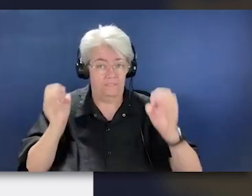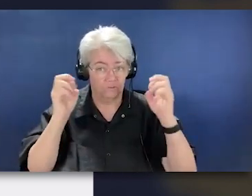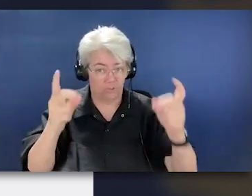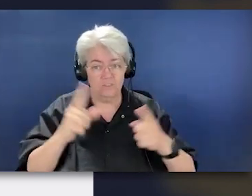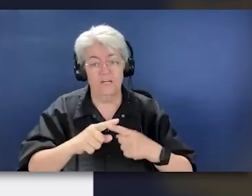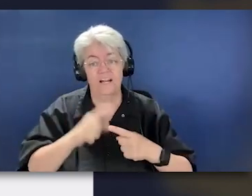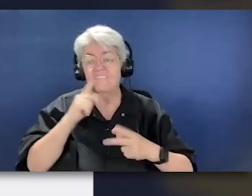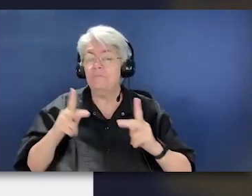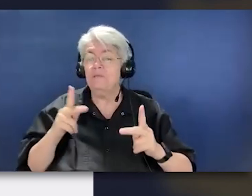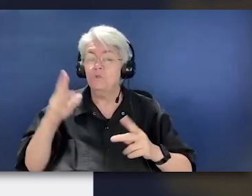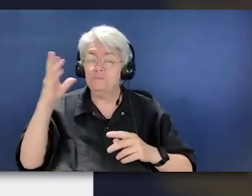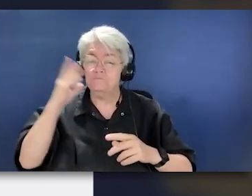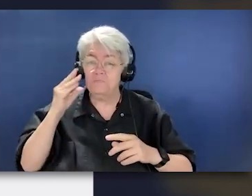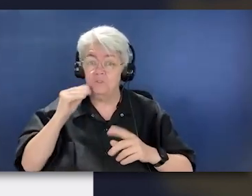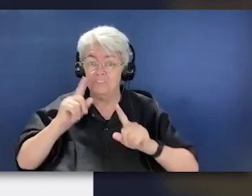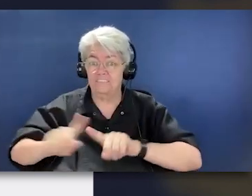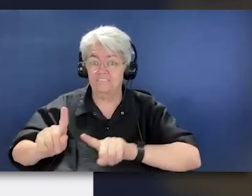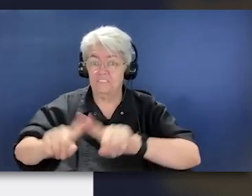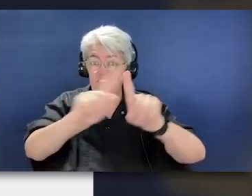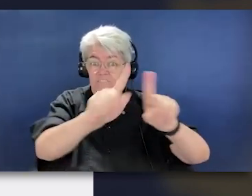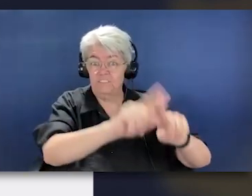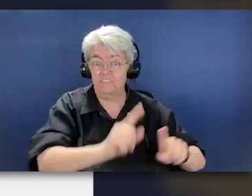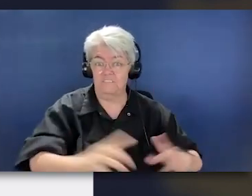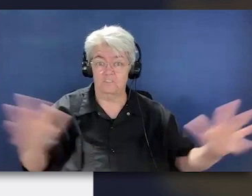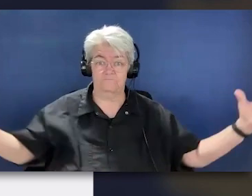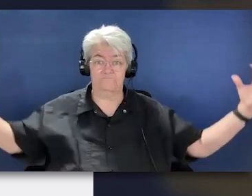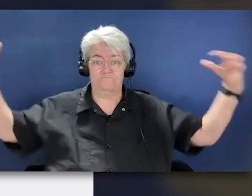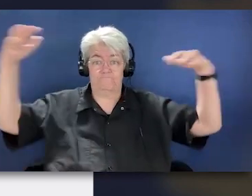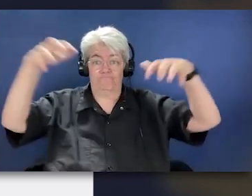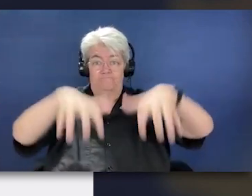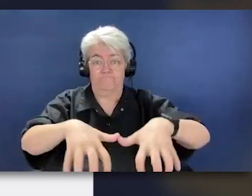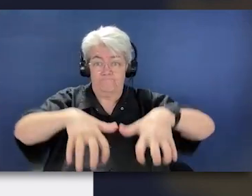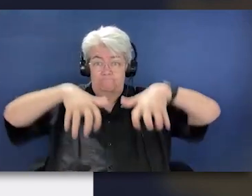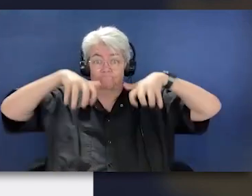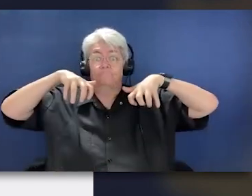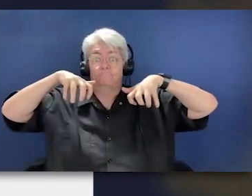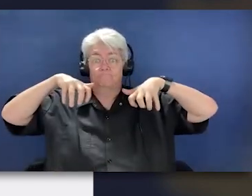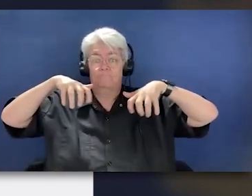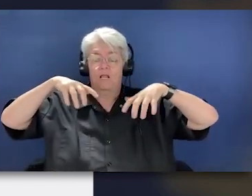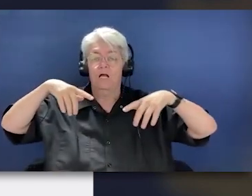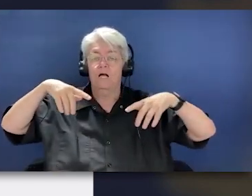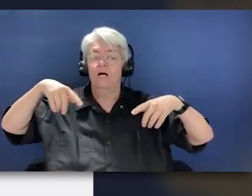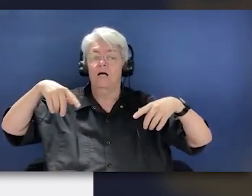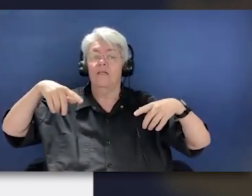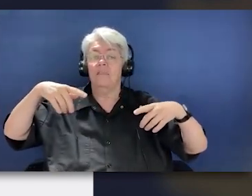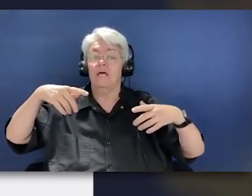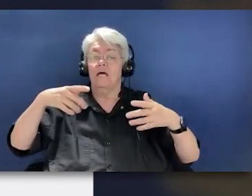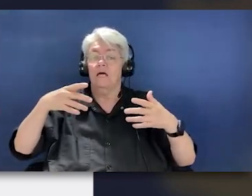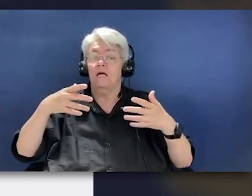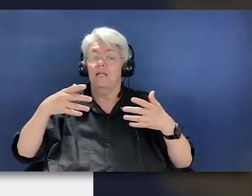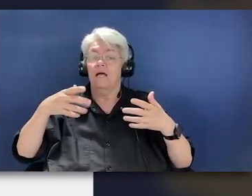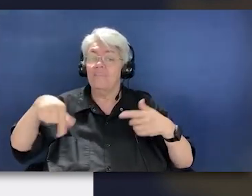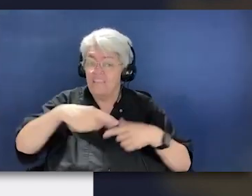different things in an institution, you get a far greater chance of having a productive conversation